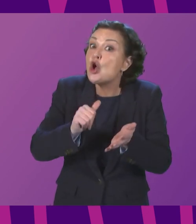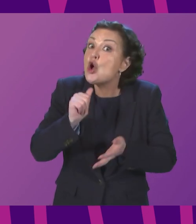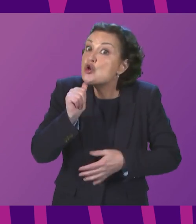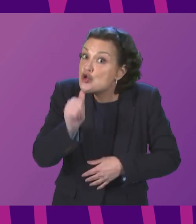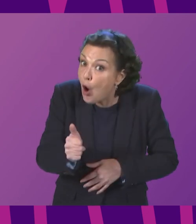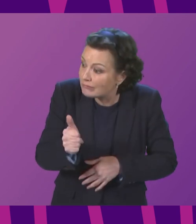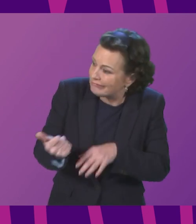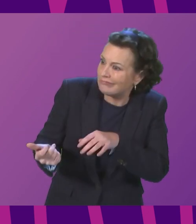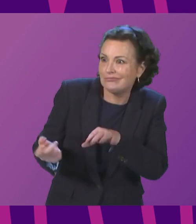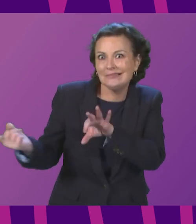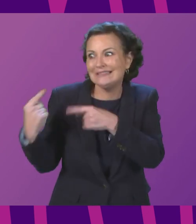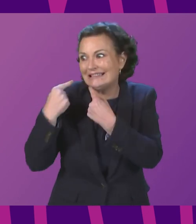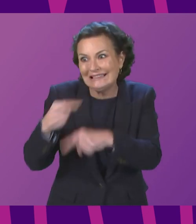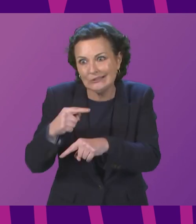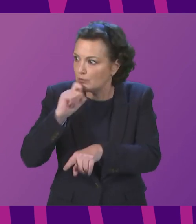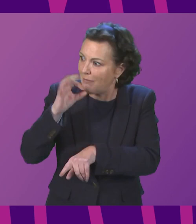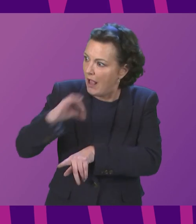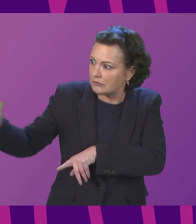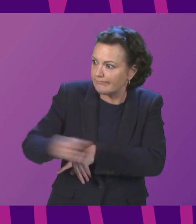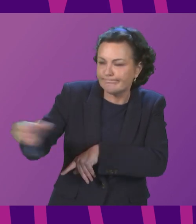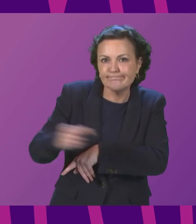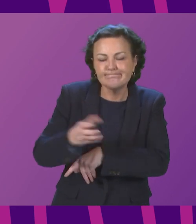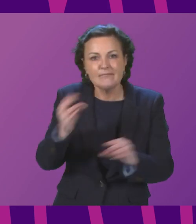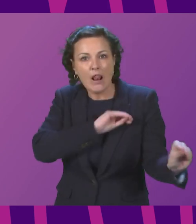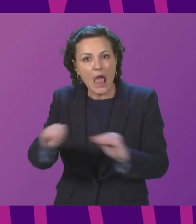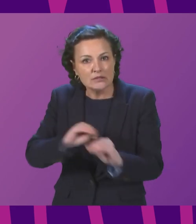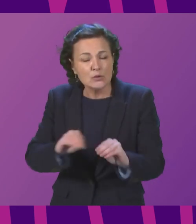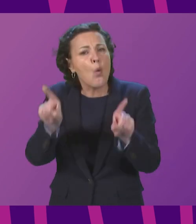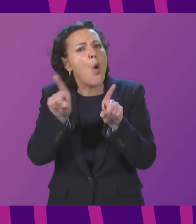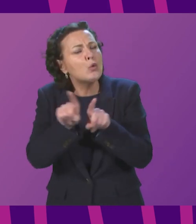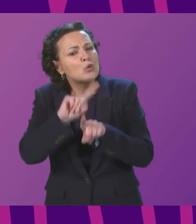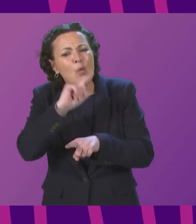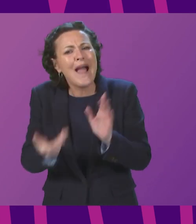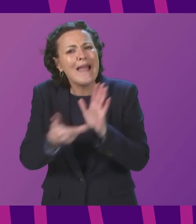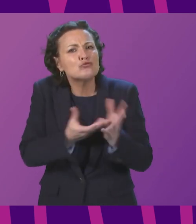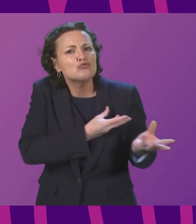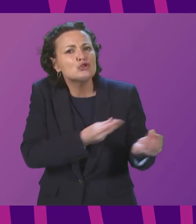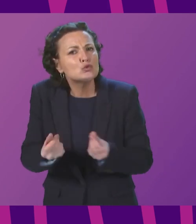What additional resources are being made available to keep our schools open? Can the First Minister